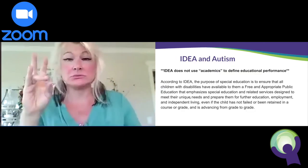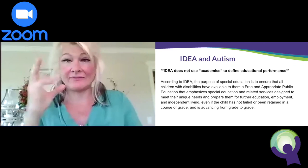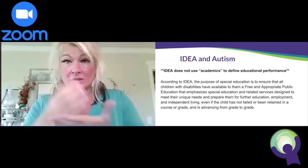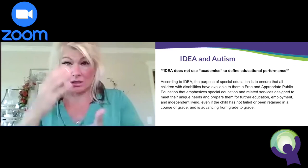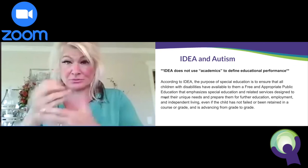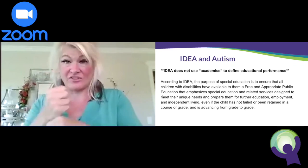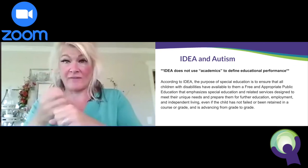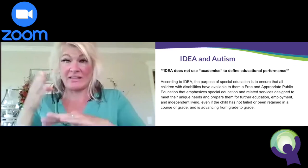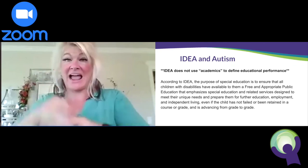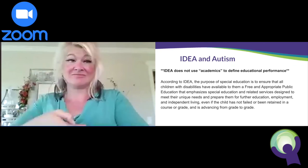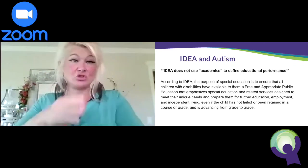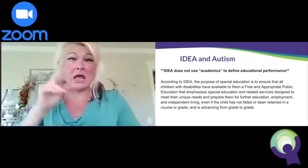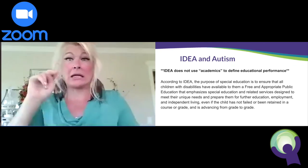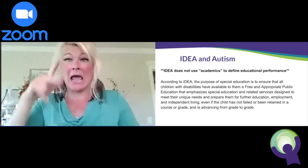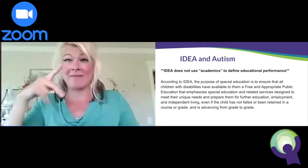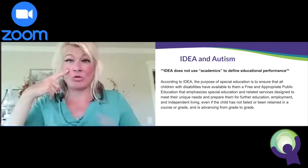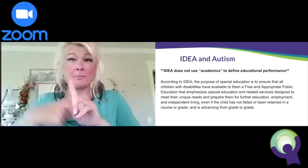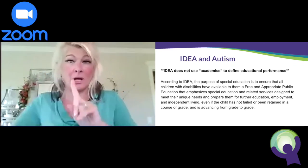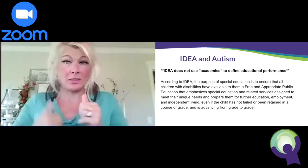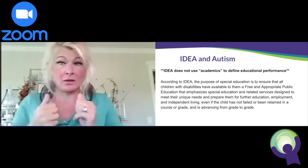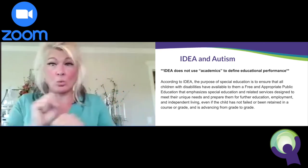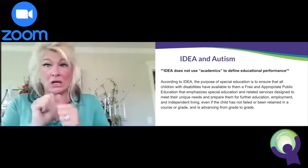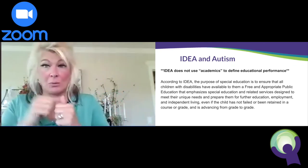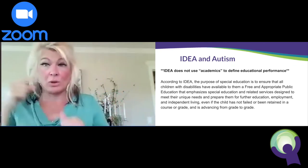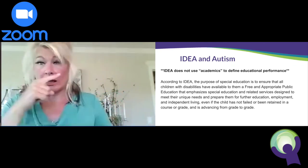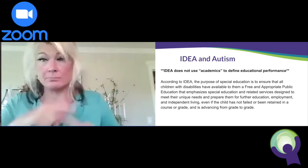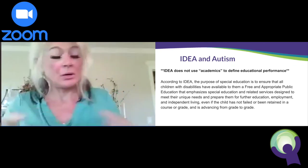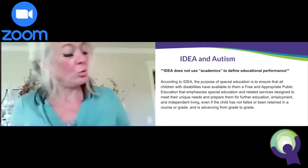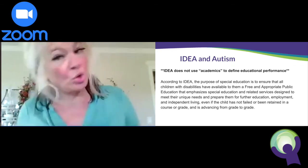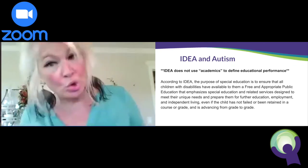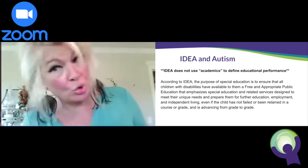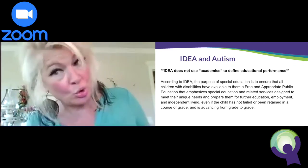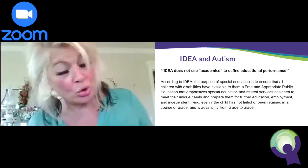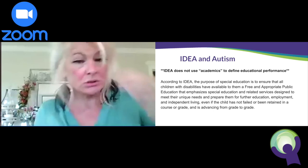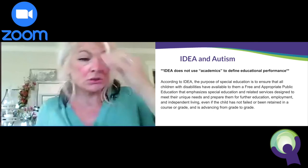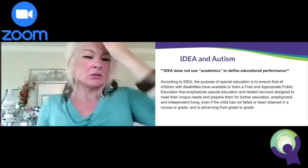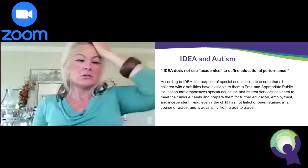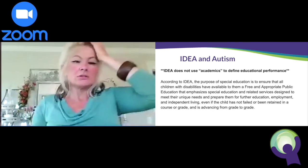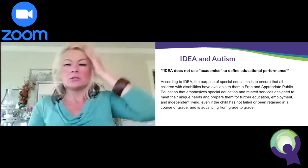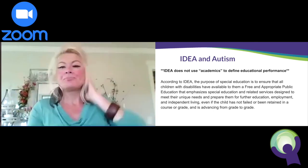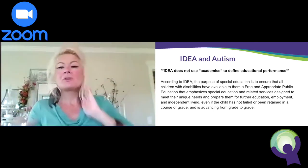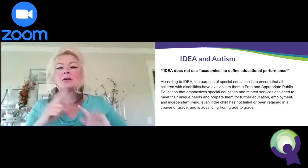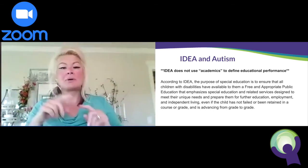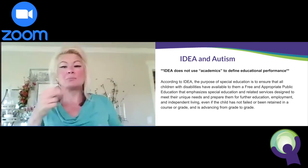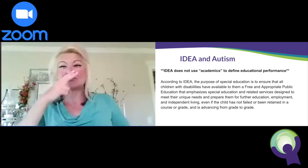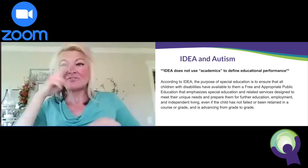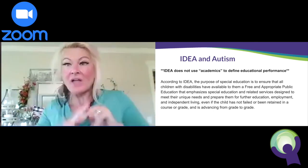table. I had to chase him. I felt like I had